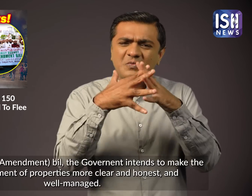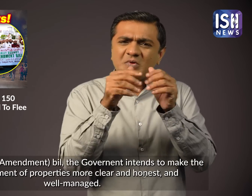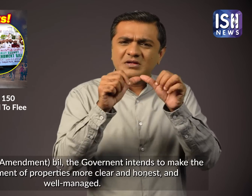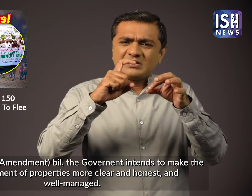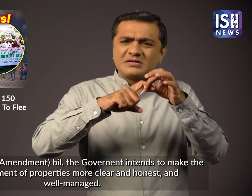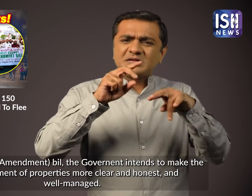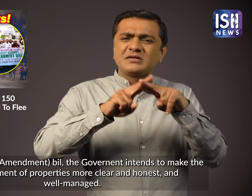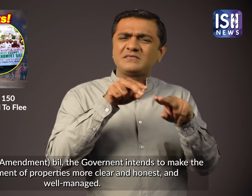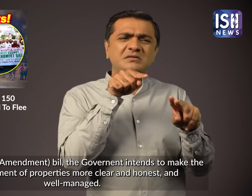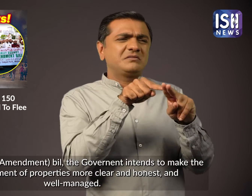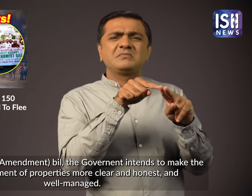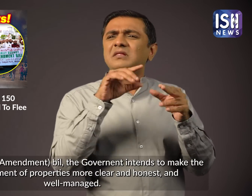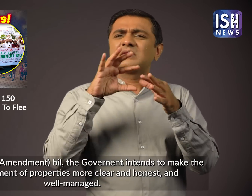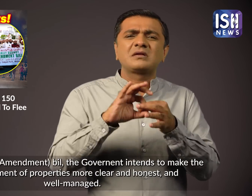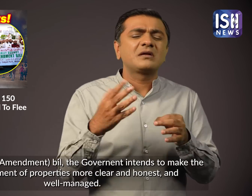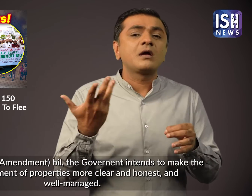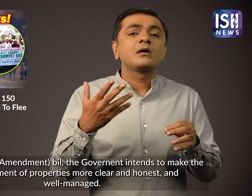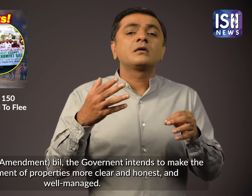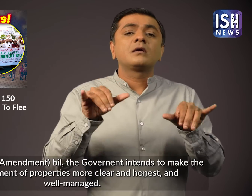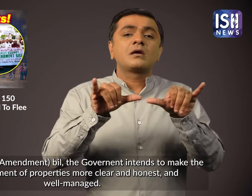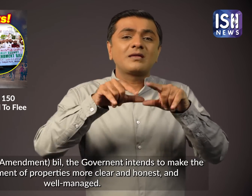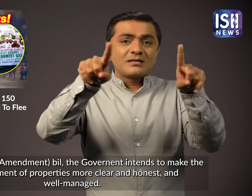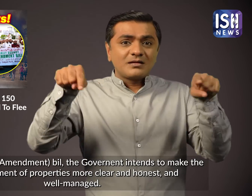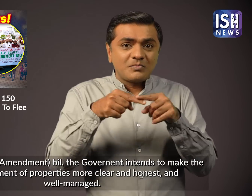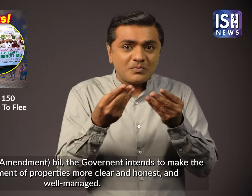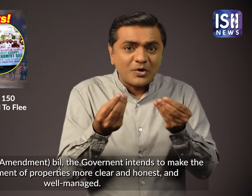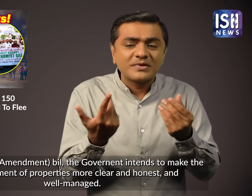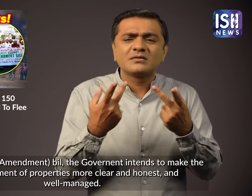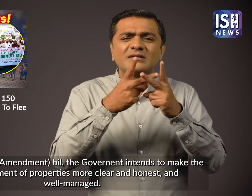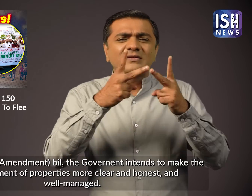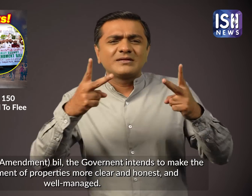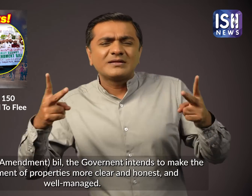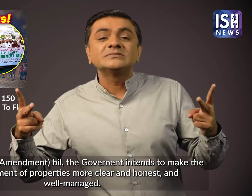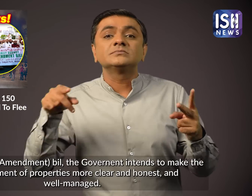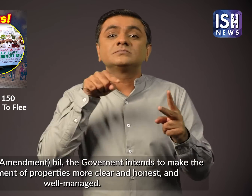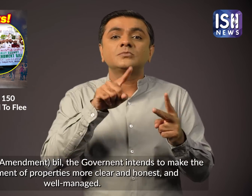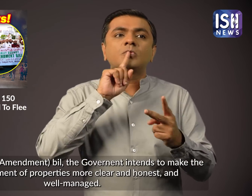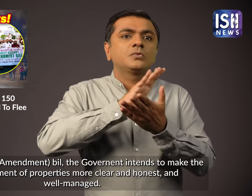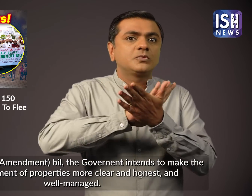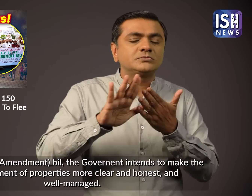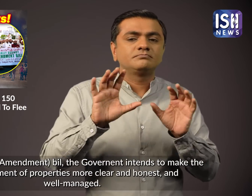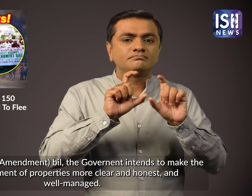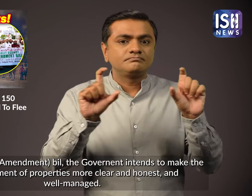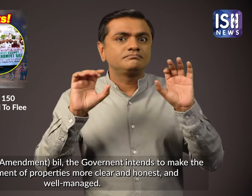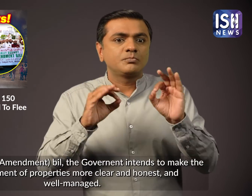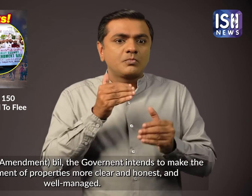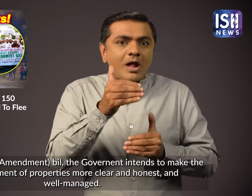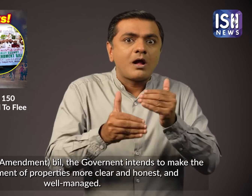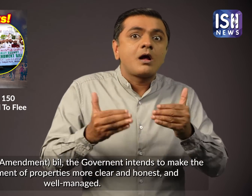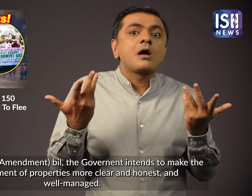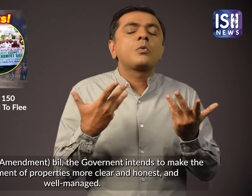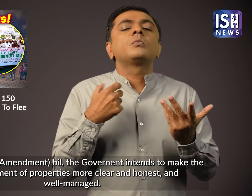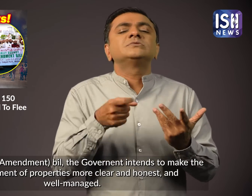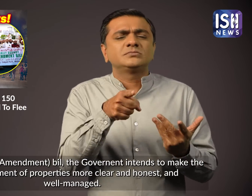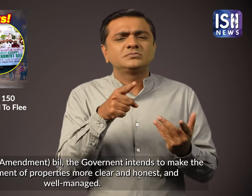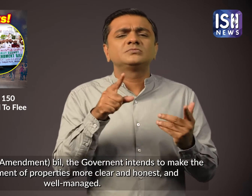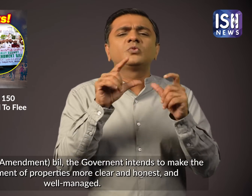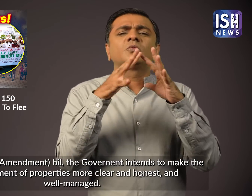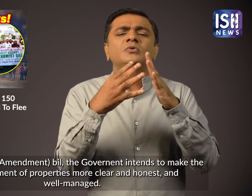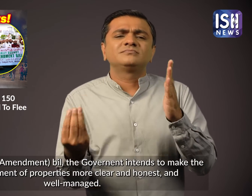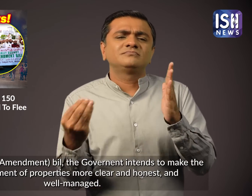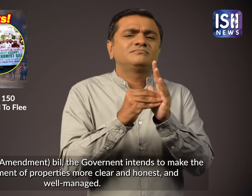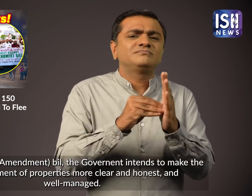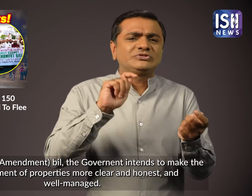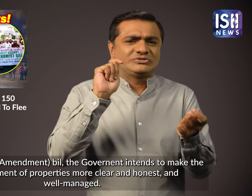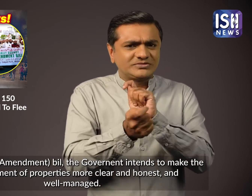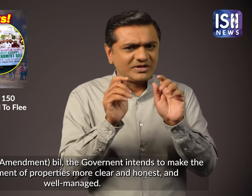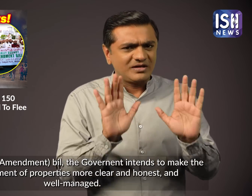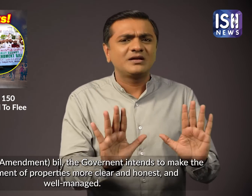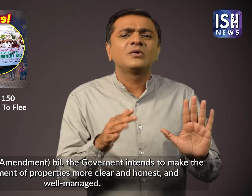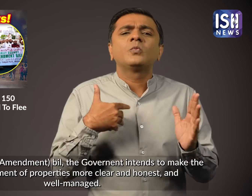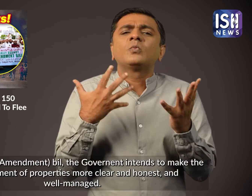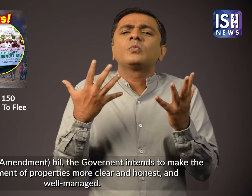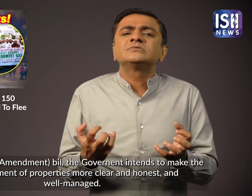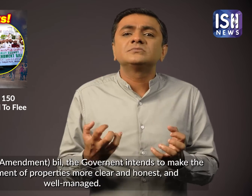Wit the Waqf (Amendment) bil, the Governent intends to make the management of properties more clear and honest, and well-managed.